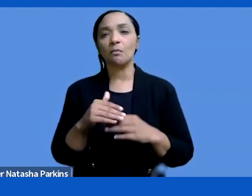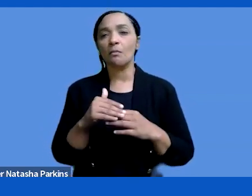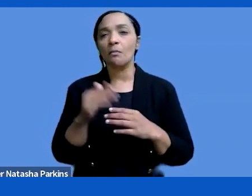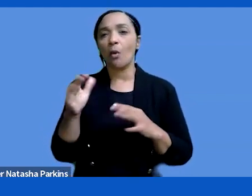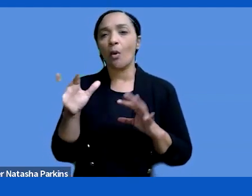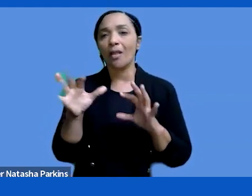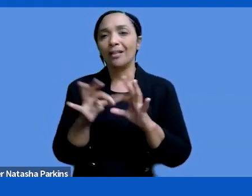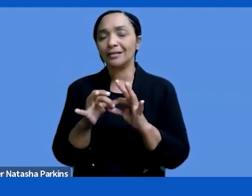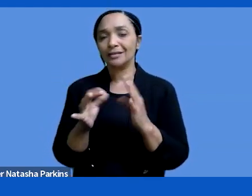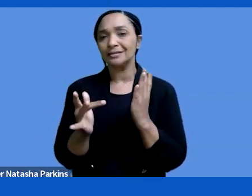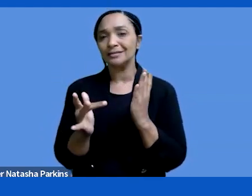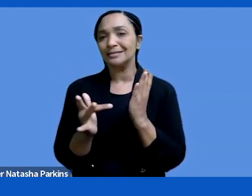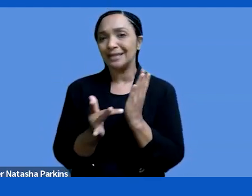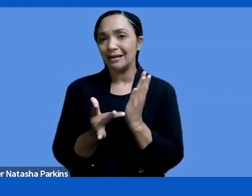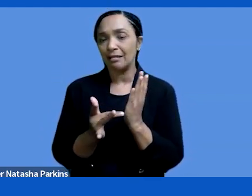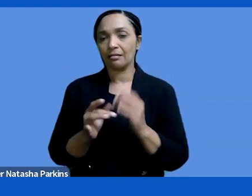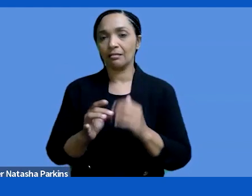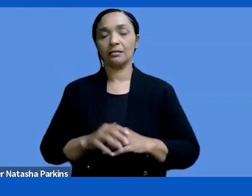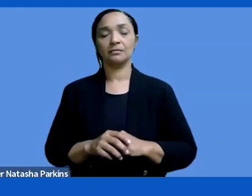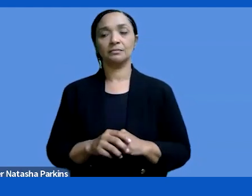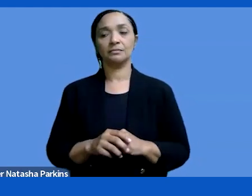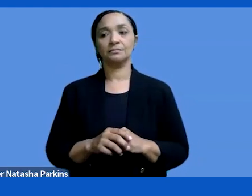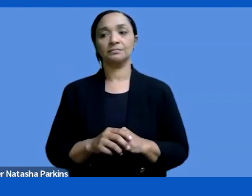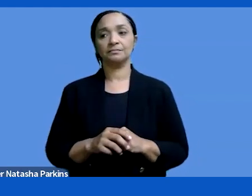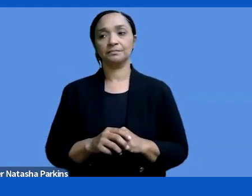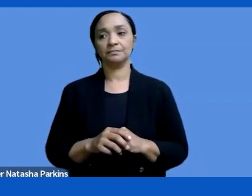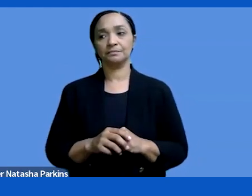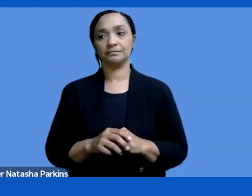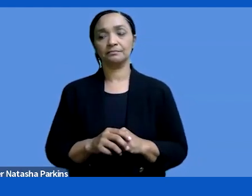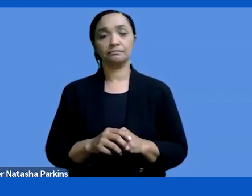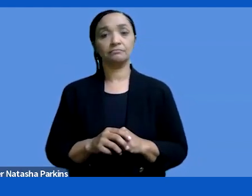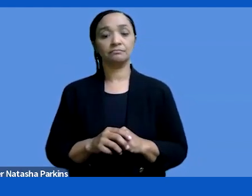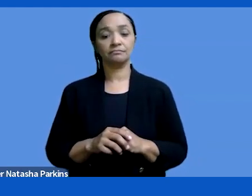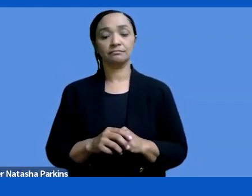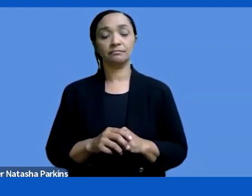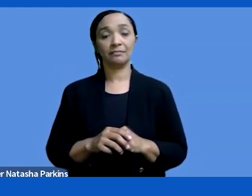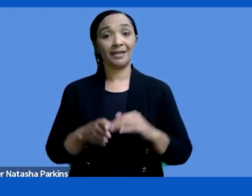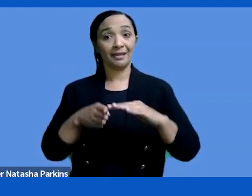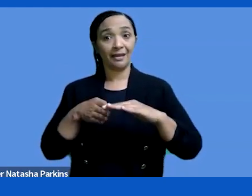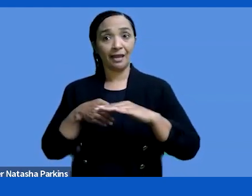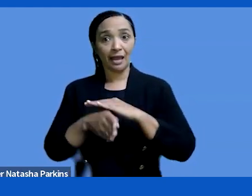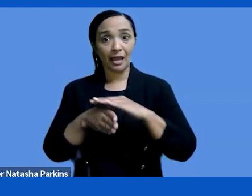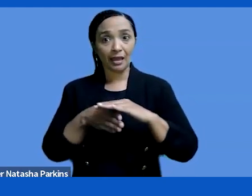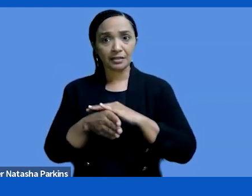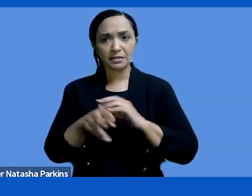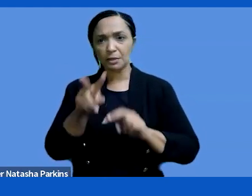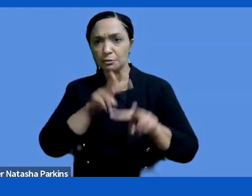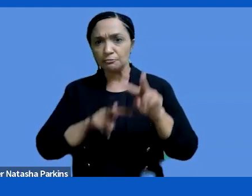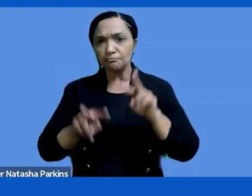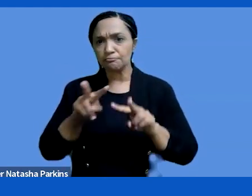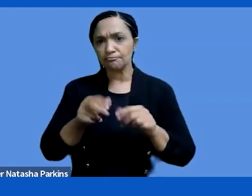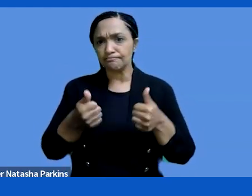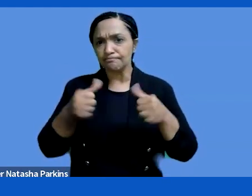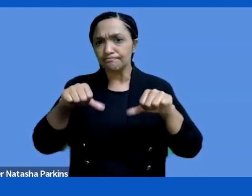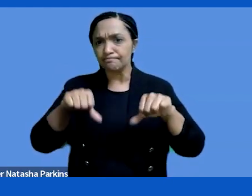evaluating accessibility, so having the automatic tools, there may be a question about many of those